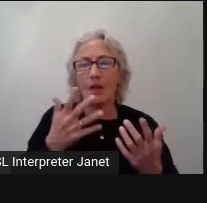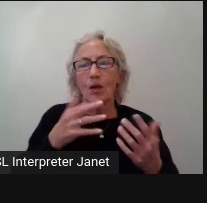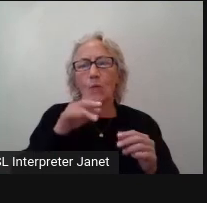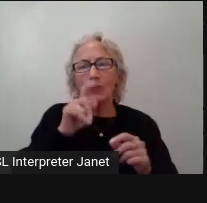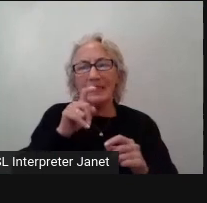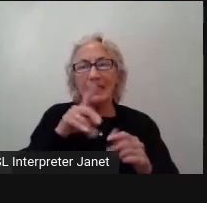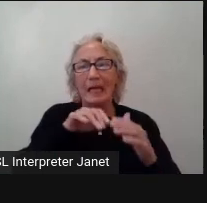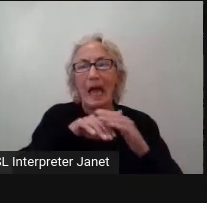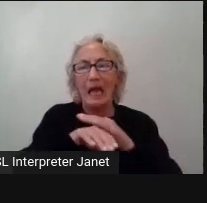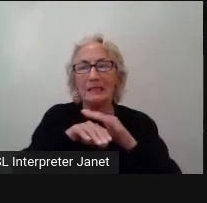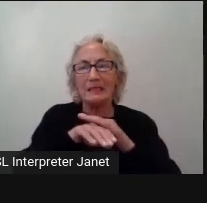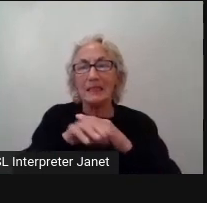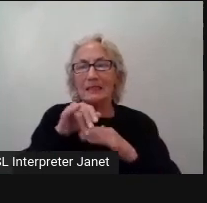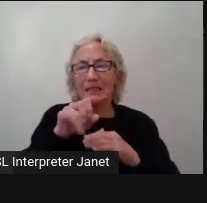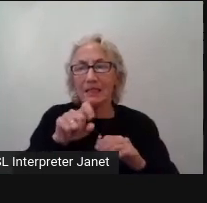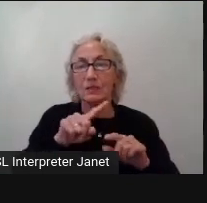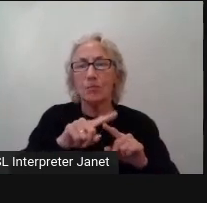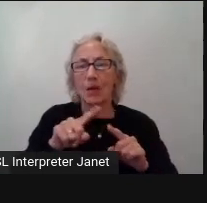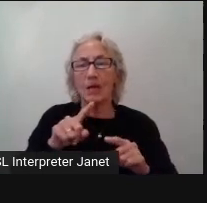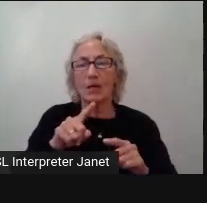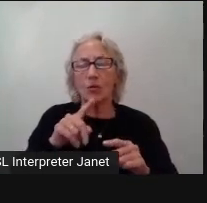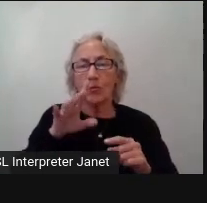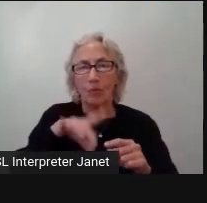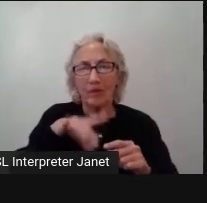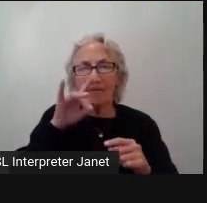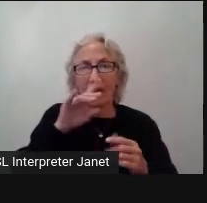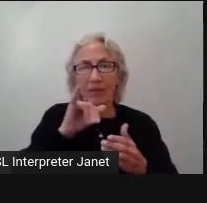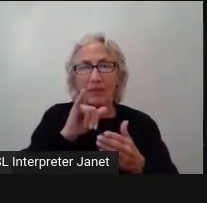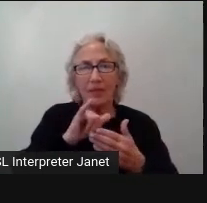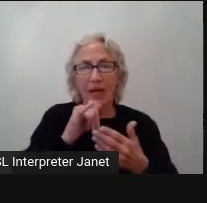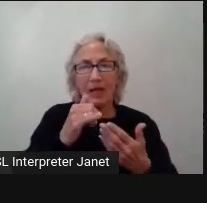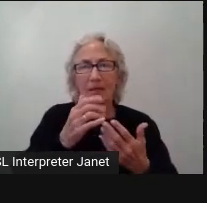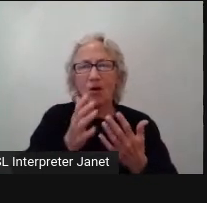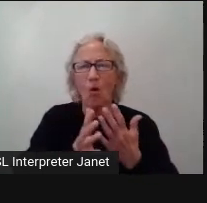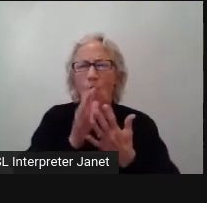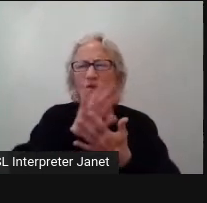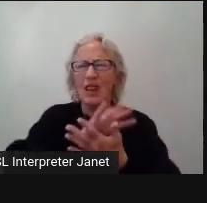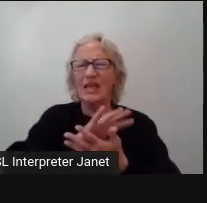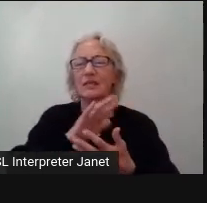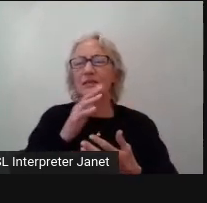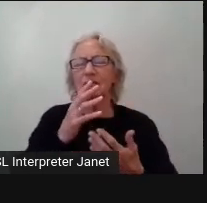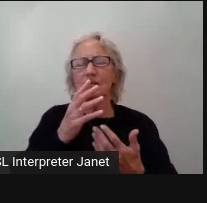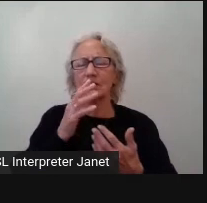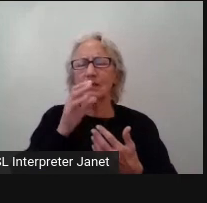We also thought that overlays can help in some cases